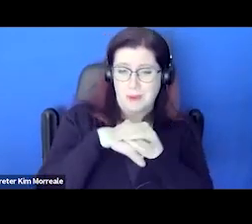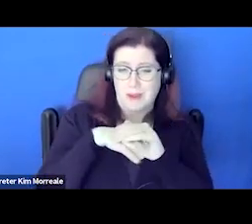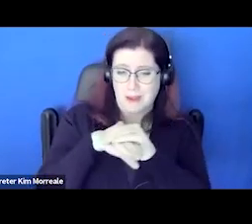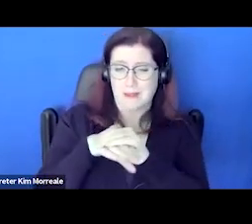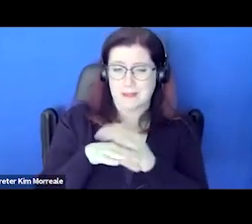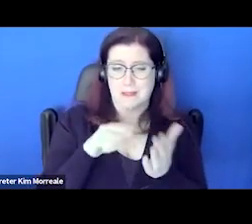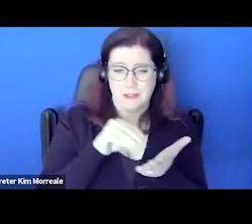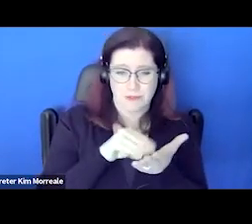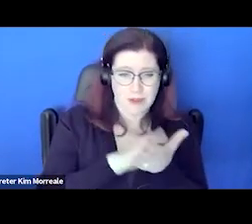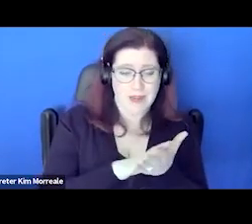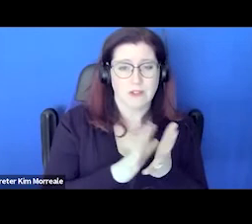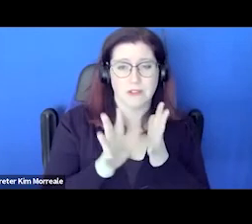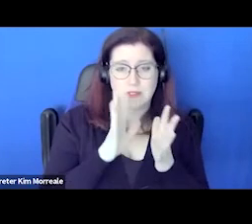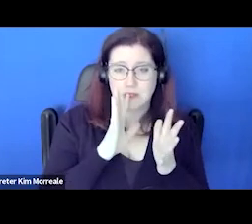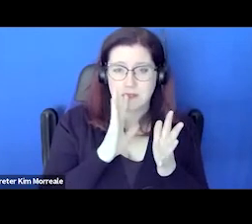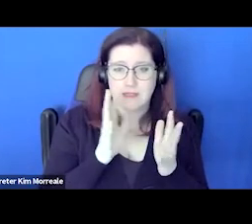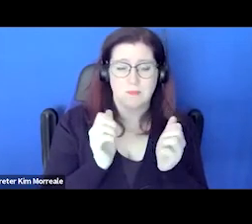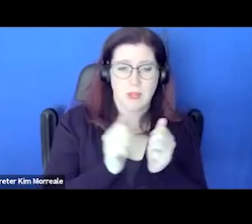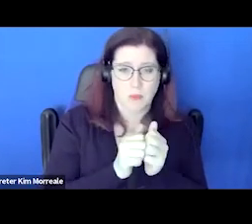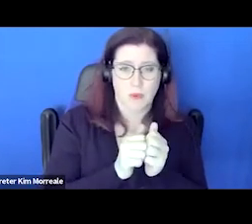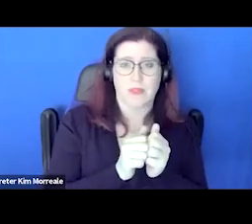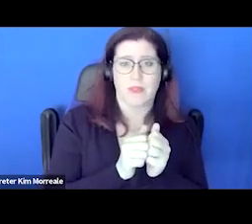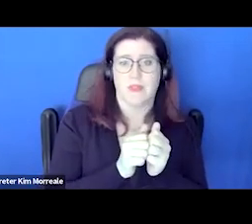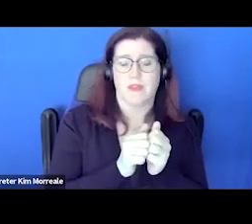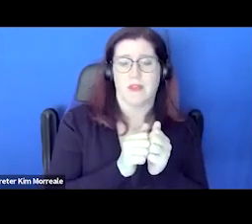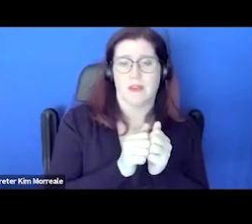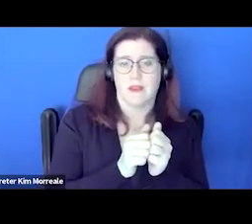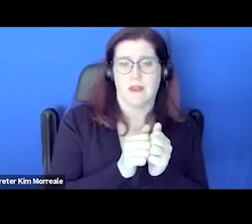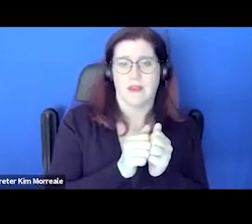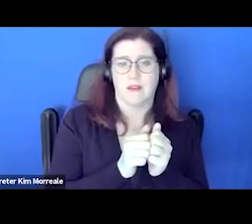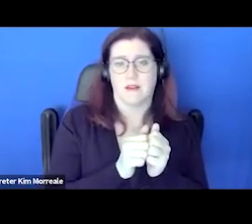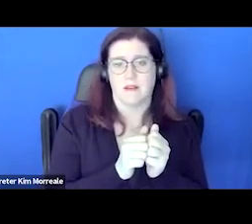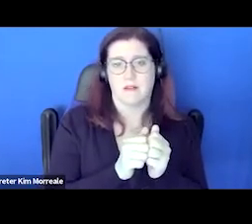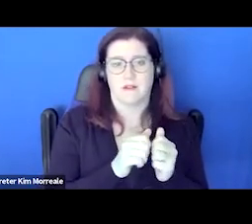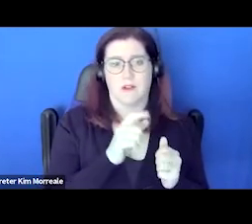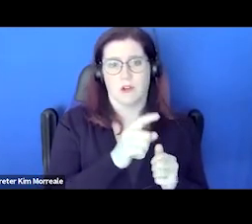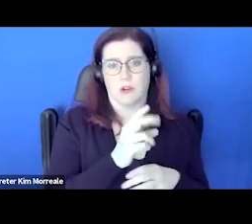to the materialistic or the materialism of her substance dependency